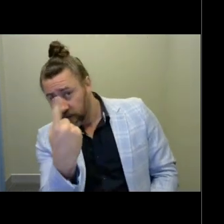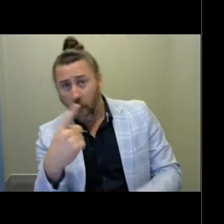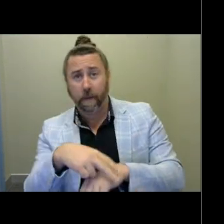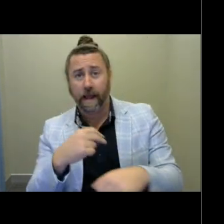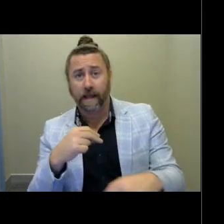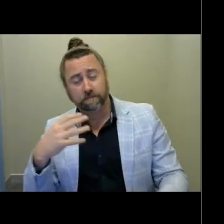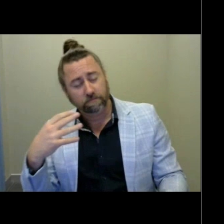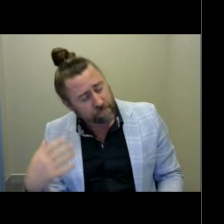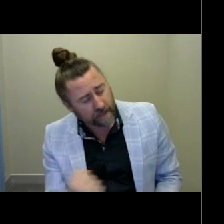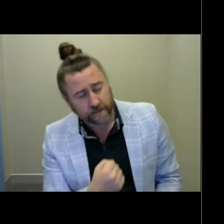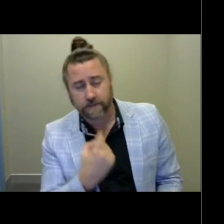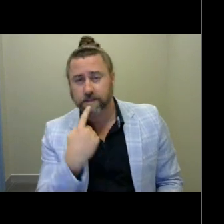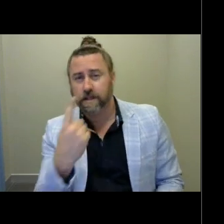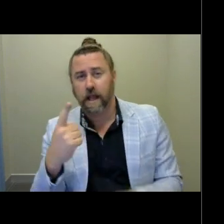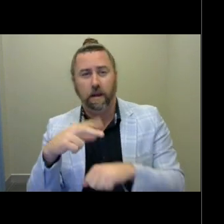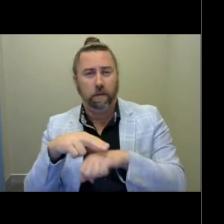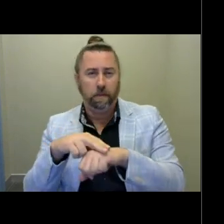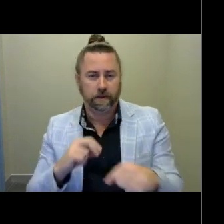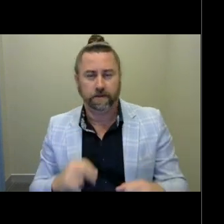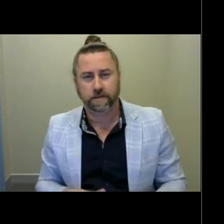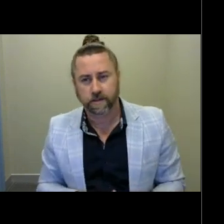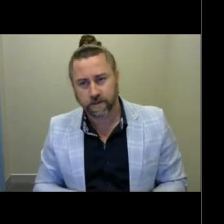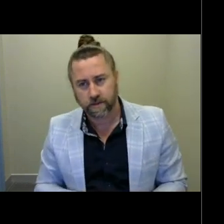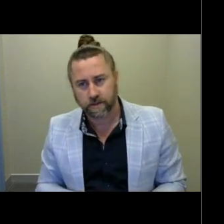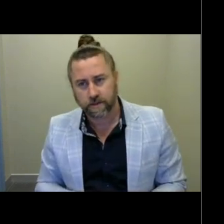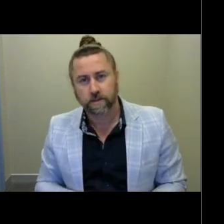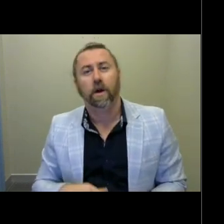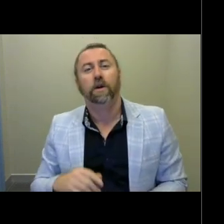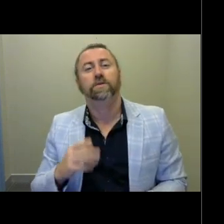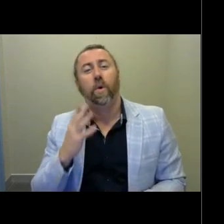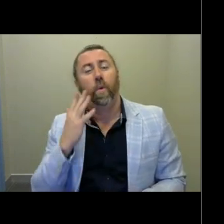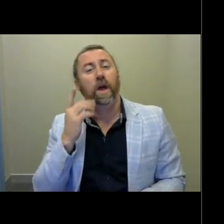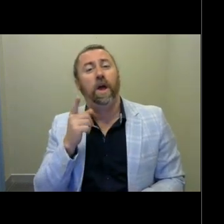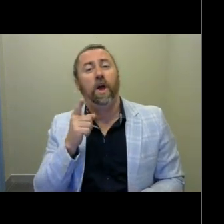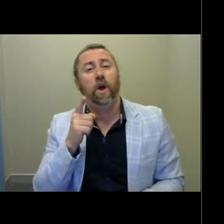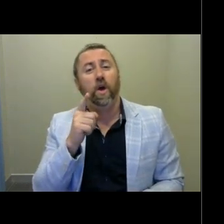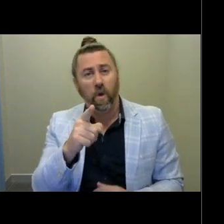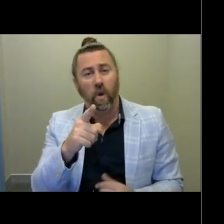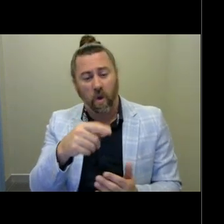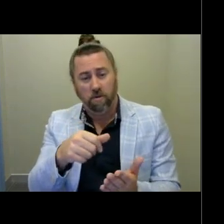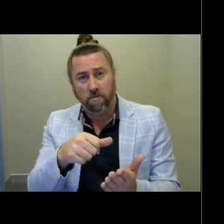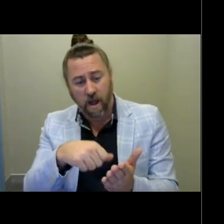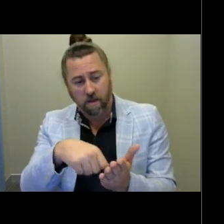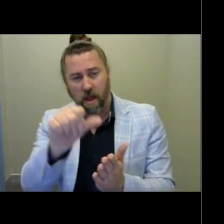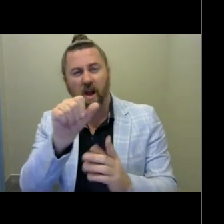It's also important that when they are doing an application that they are making sure they've